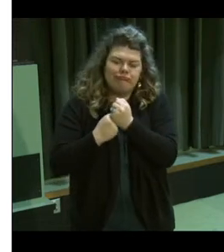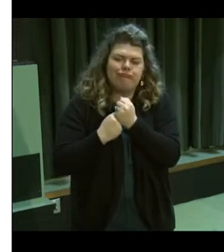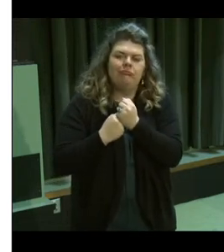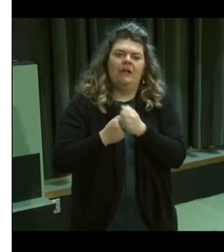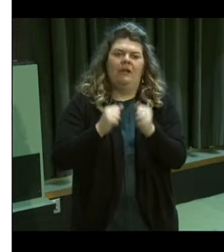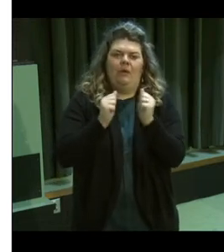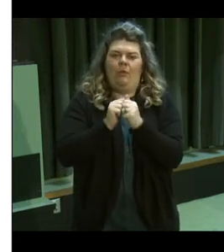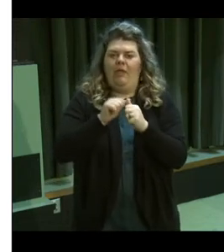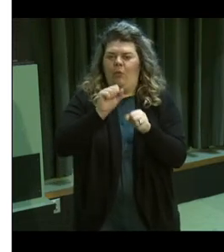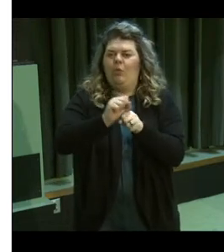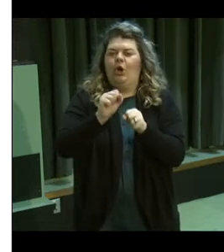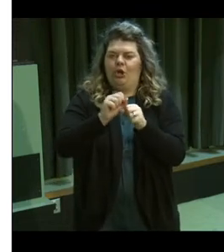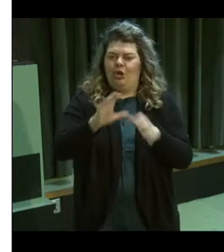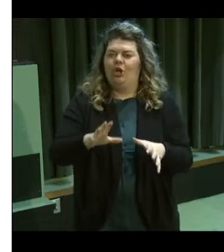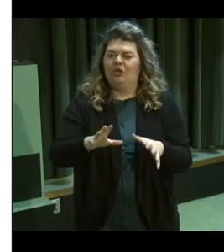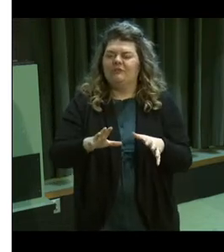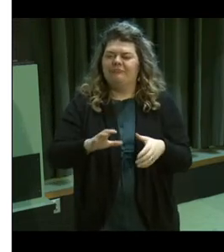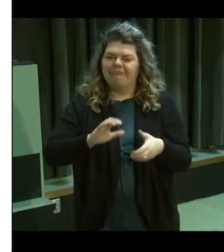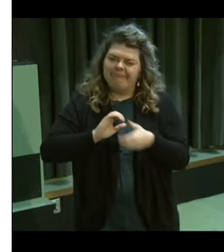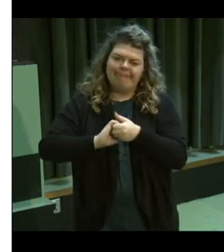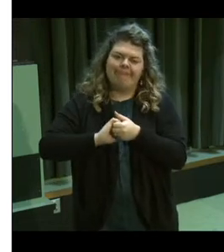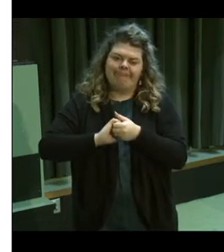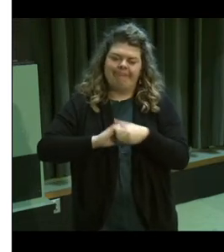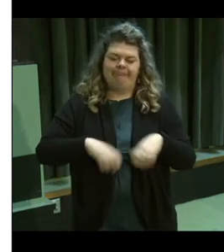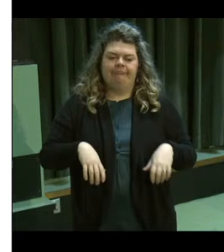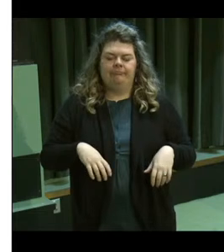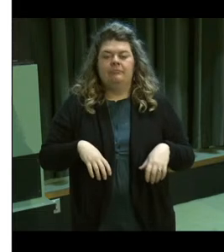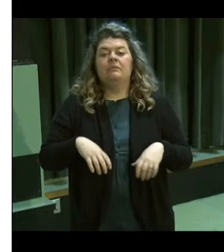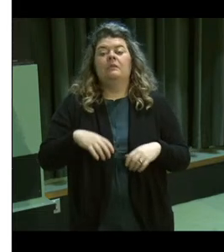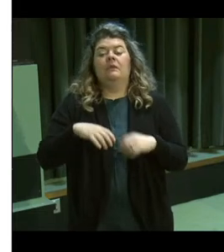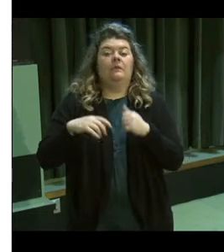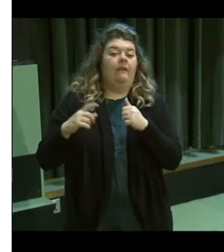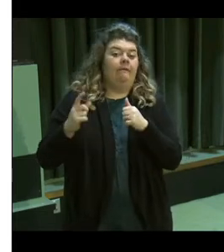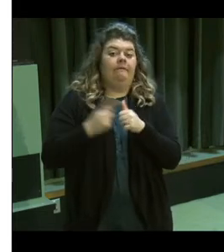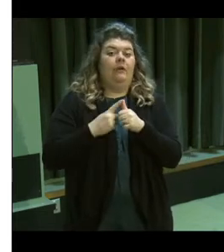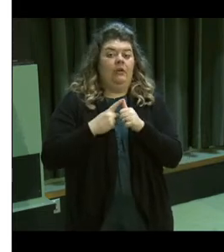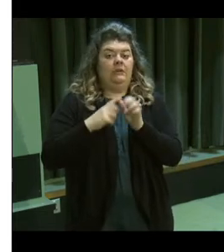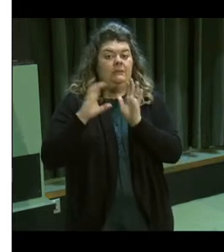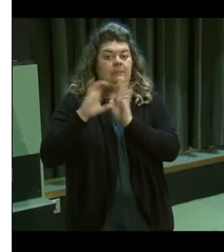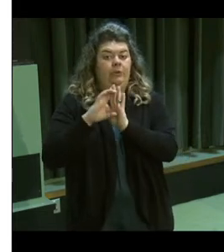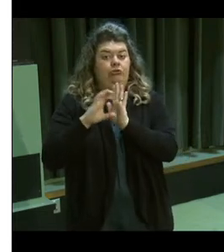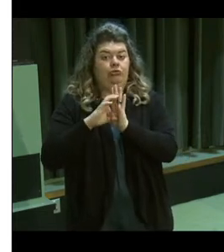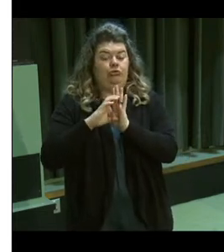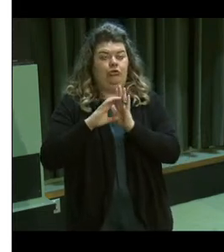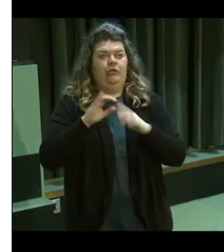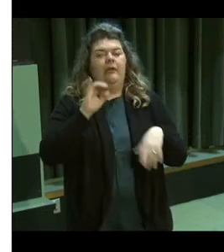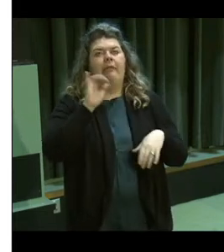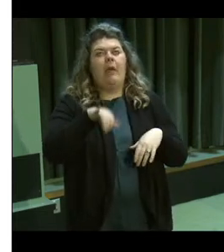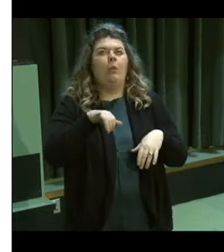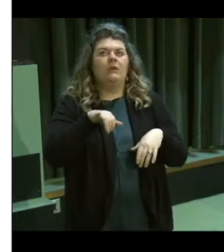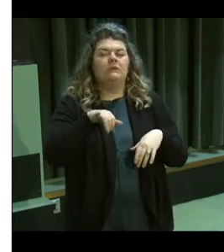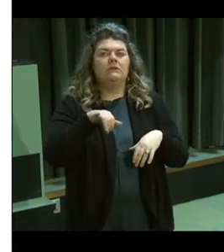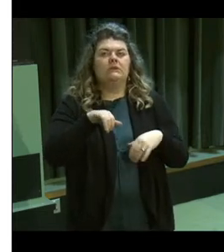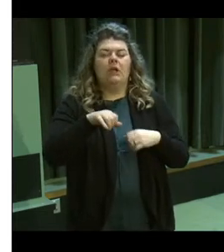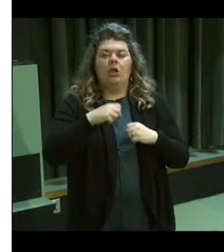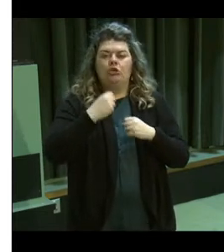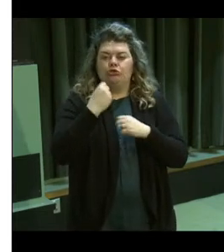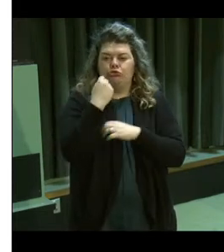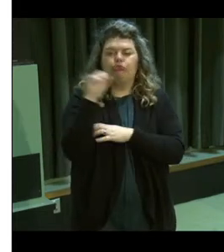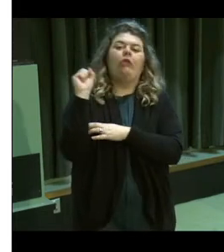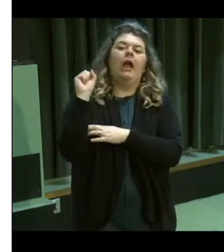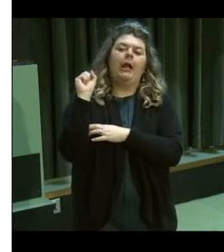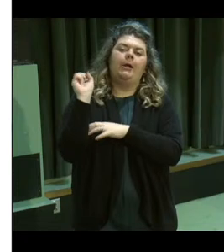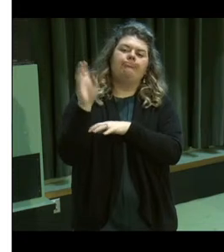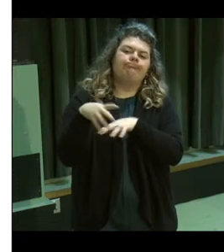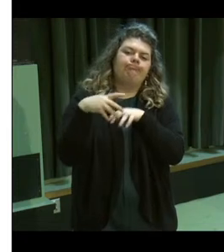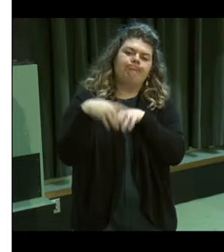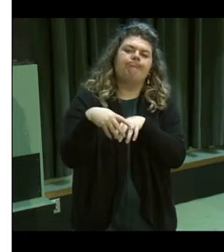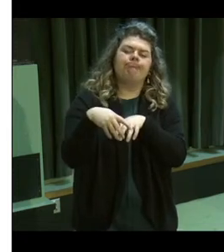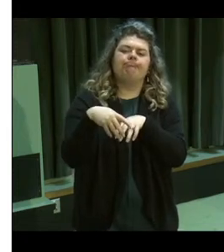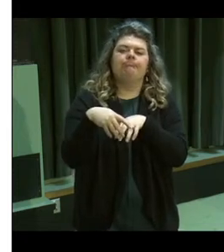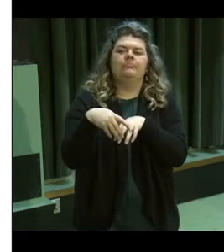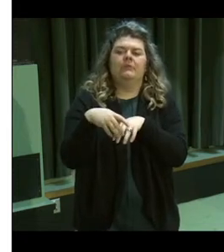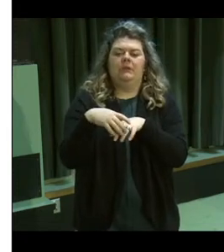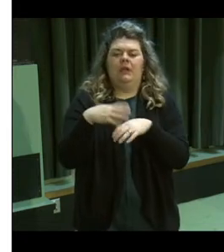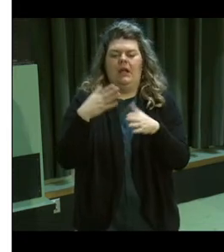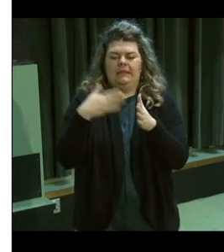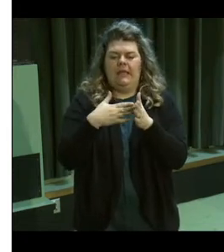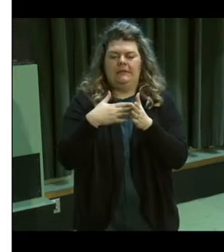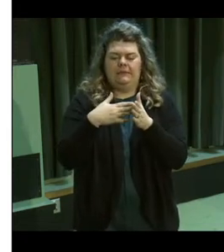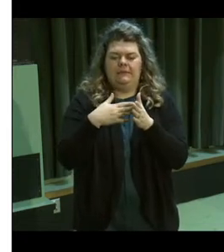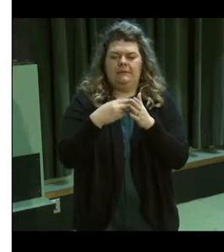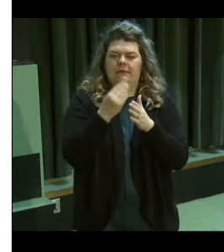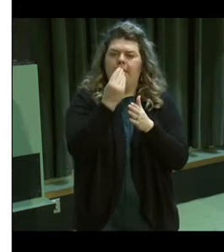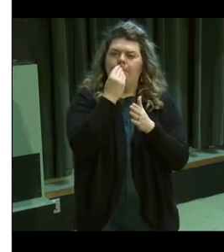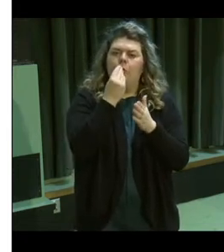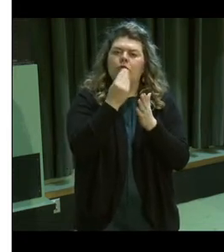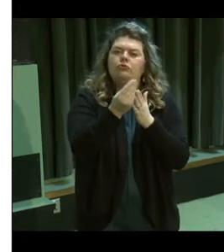workers. So the first one is,